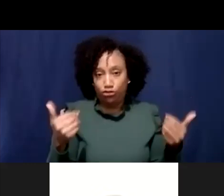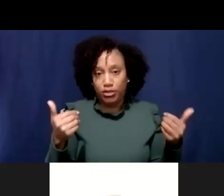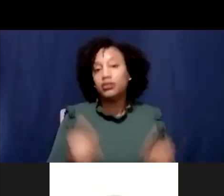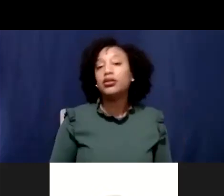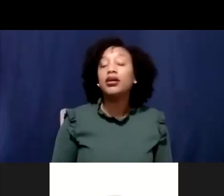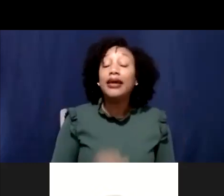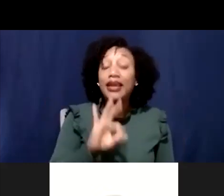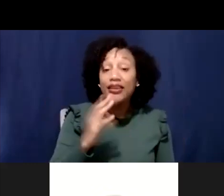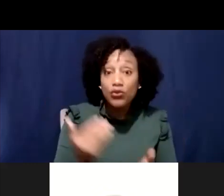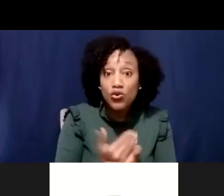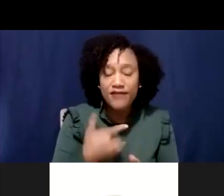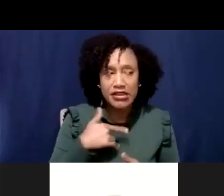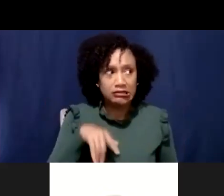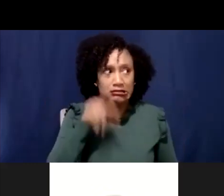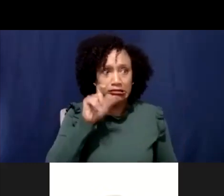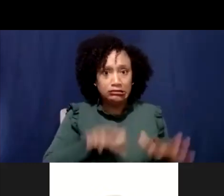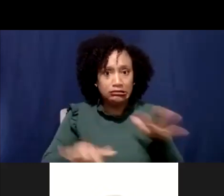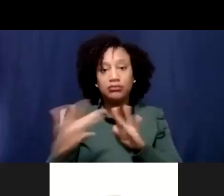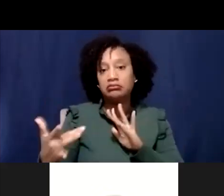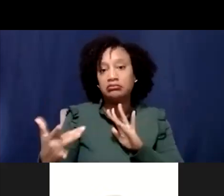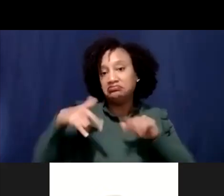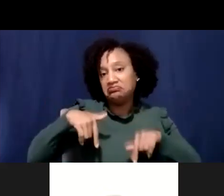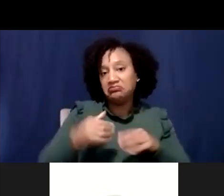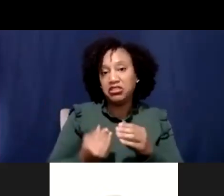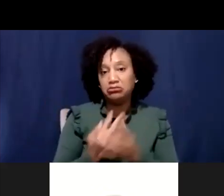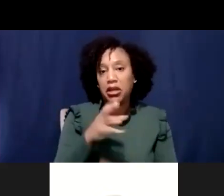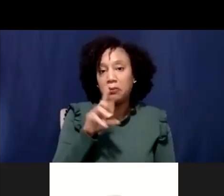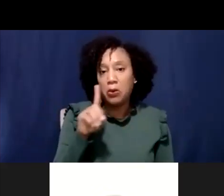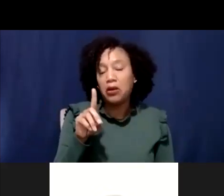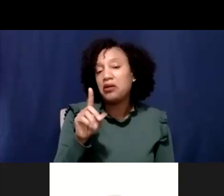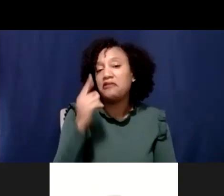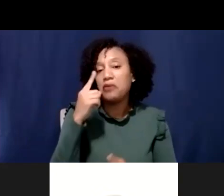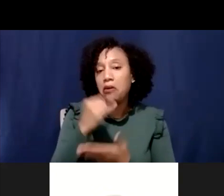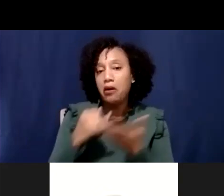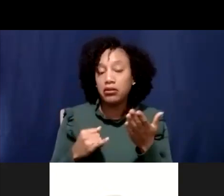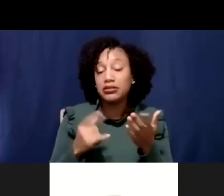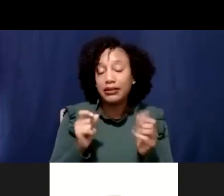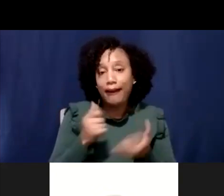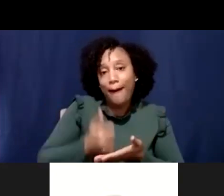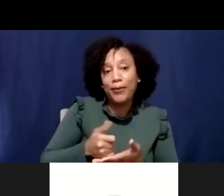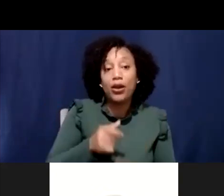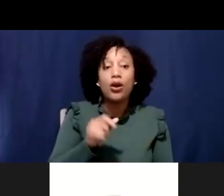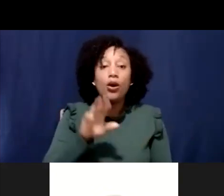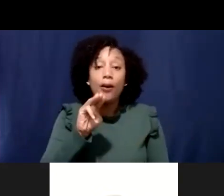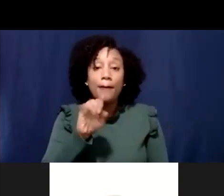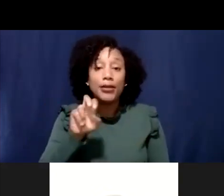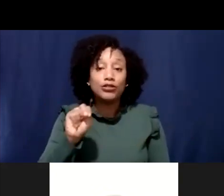you can get in touch with us at Springboard for the Arts for the broad topics or request an attorney referral through the Minnesota Lawyers for the Arts program,